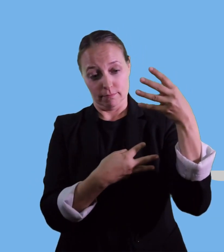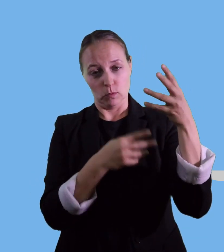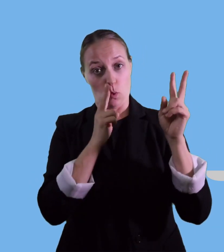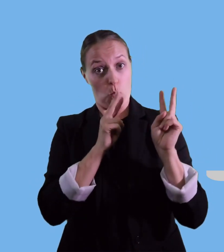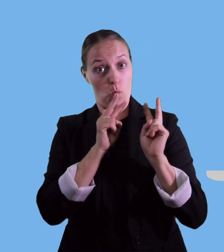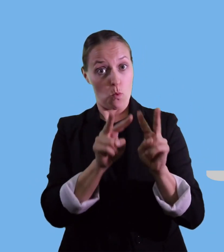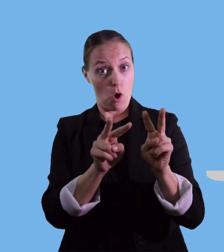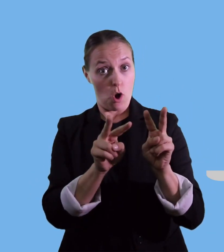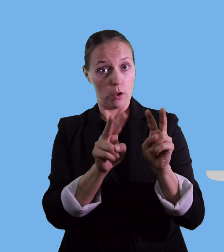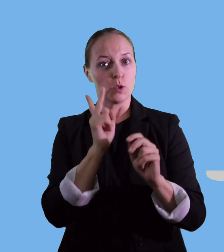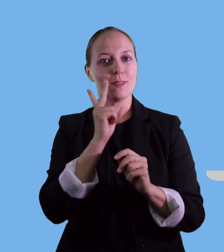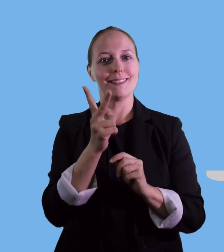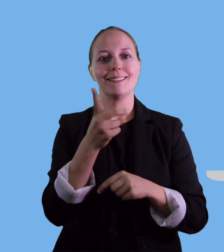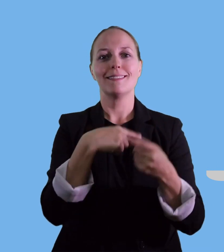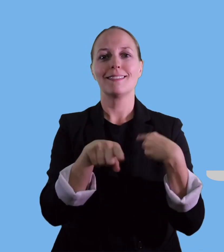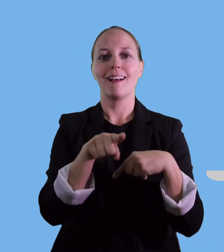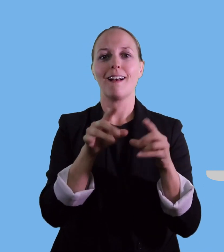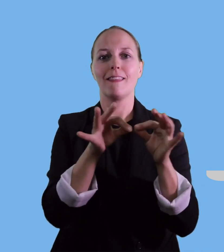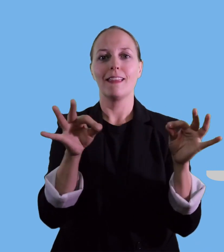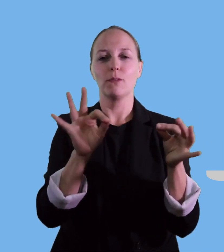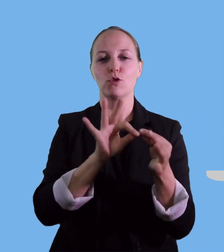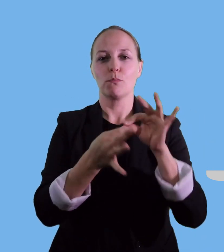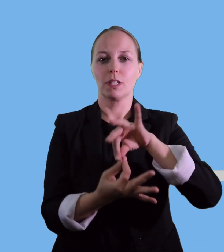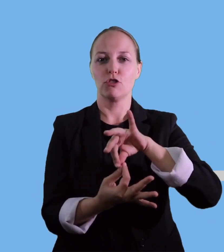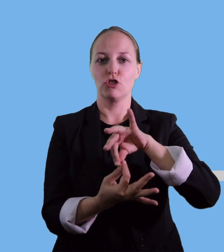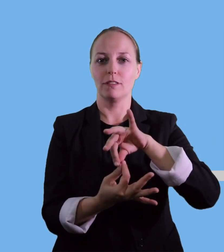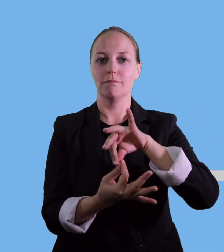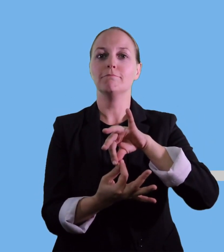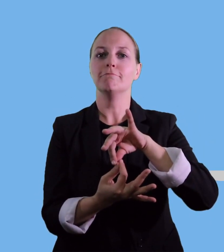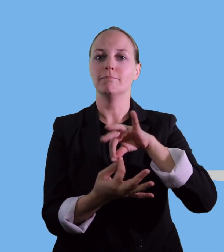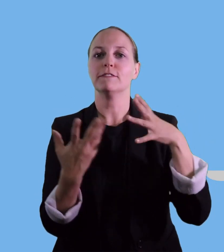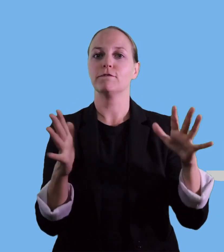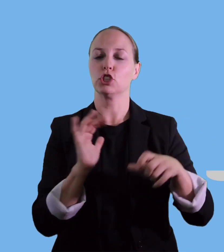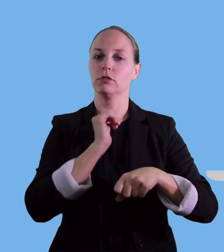Then, under "Watch," select the sign language interpretation